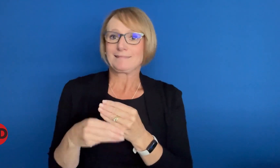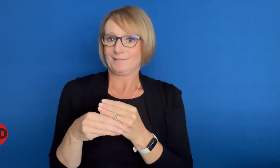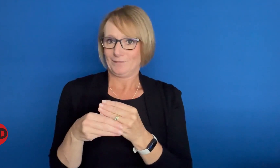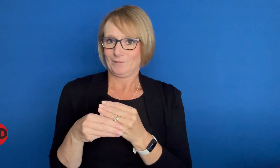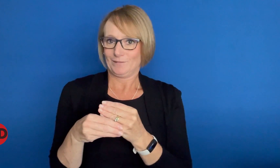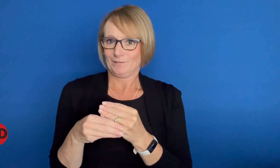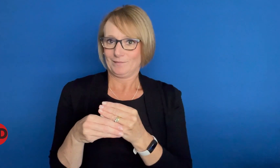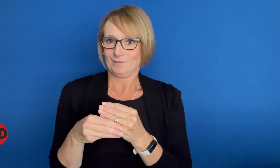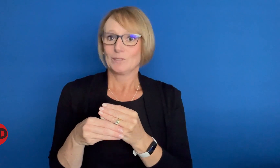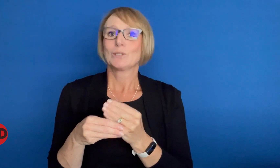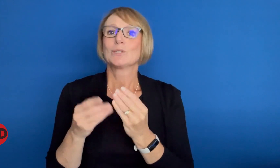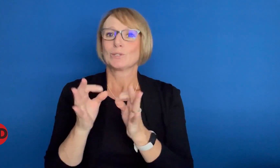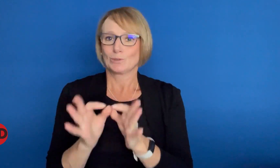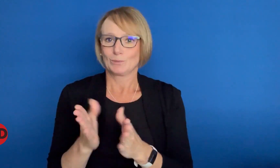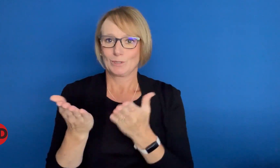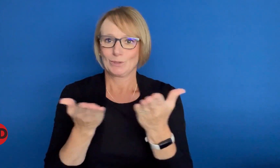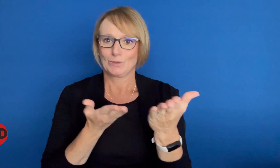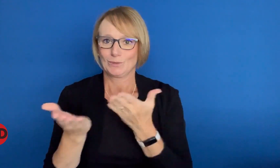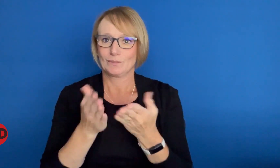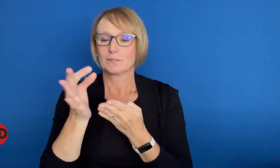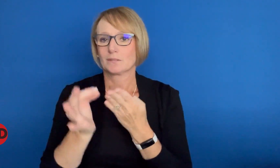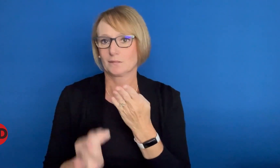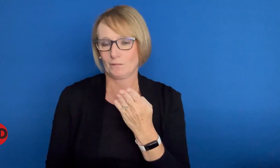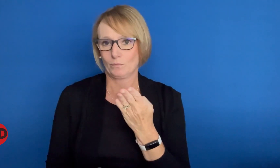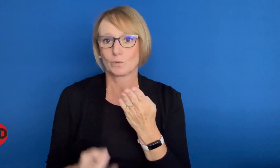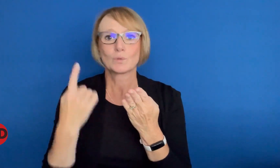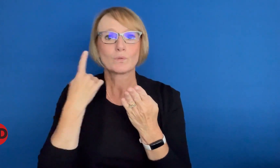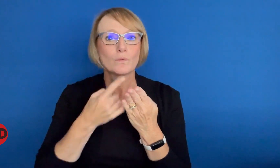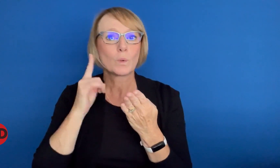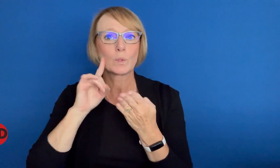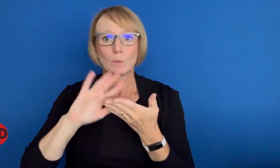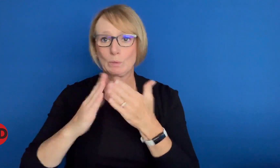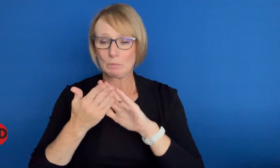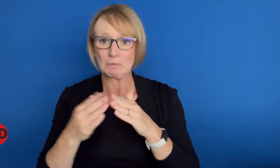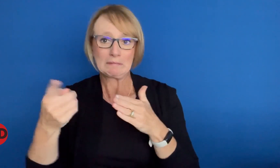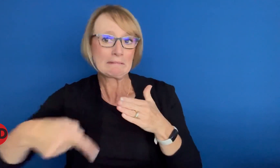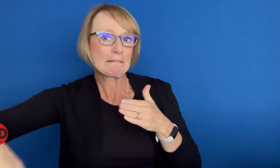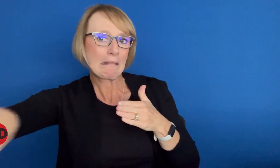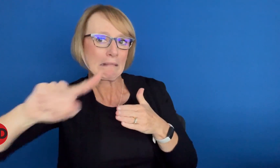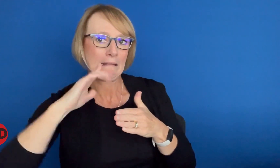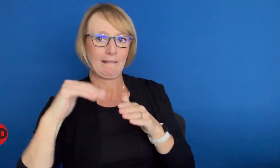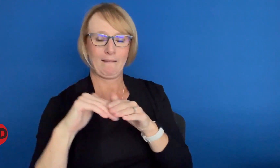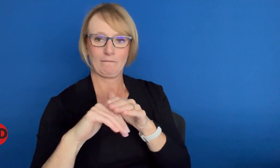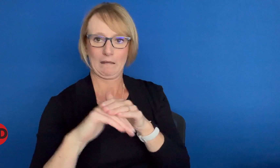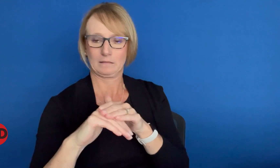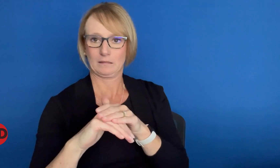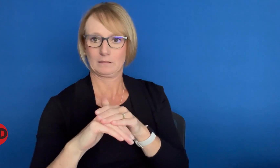service option for Community access.